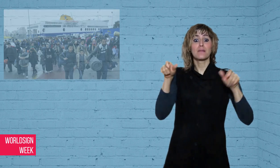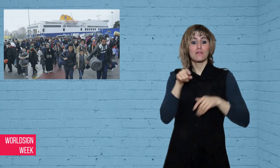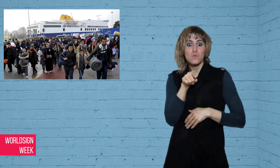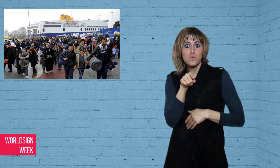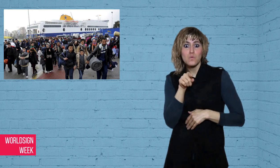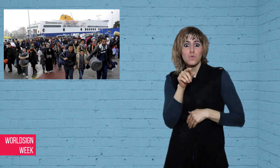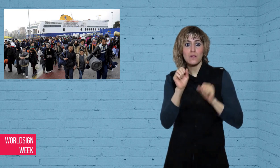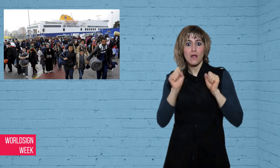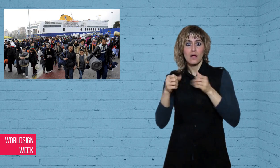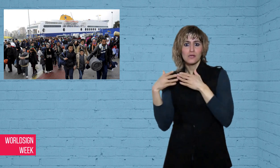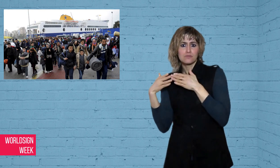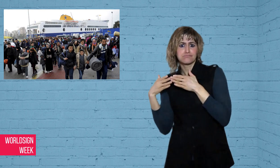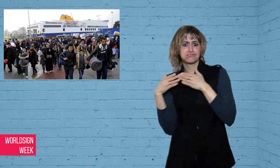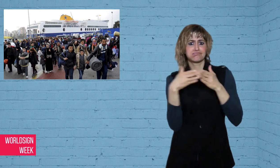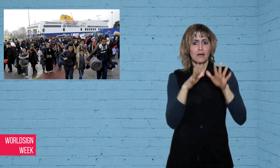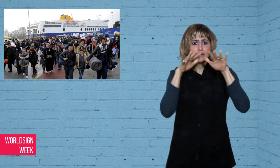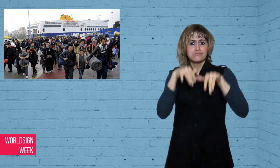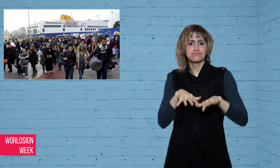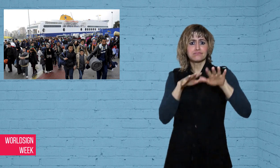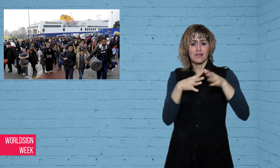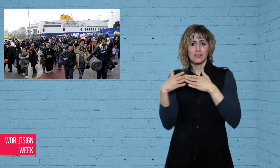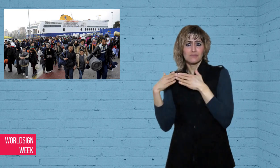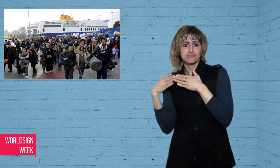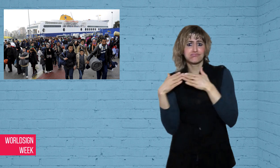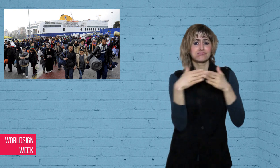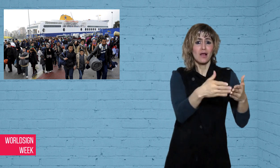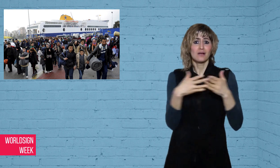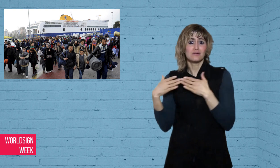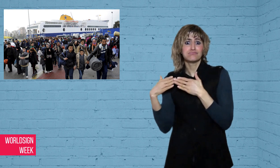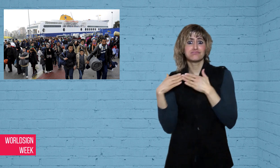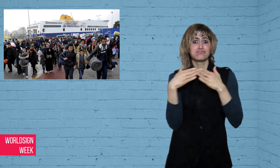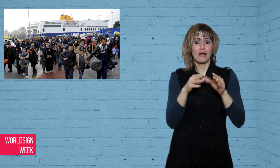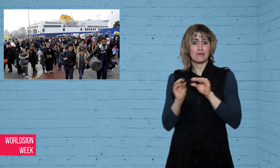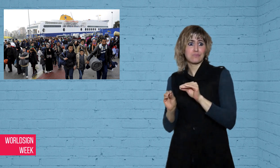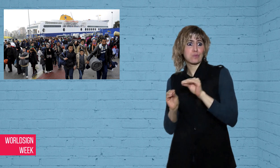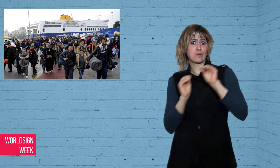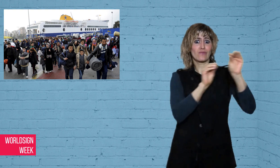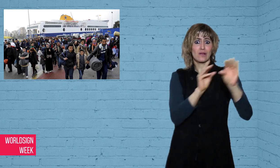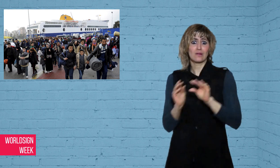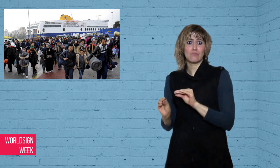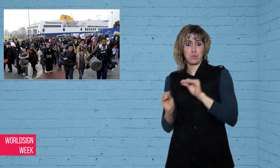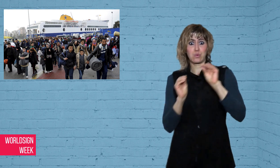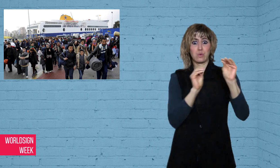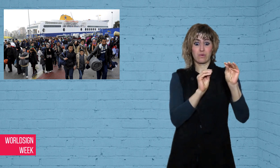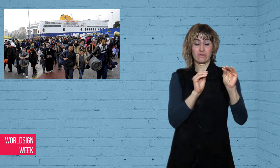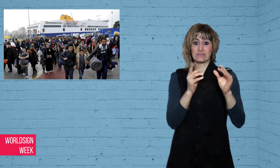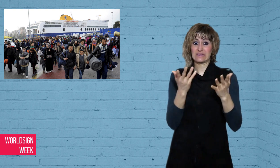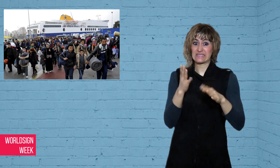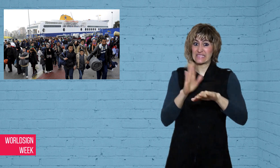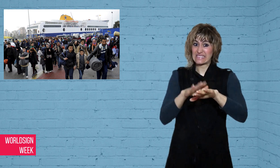reach record levels.